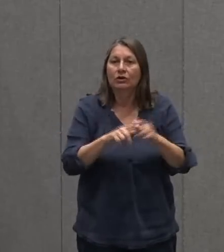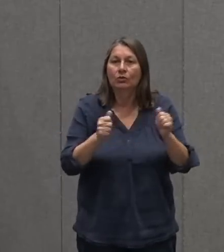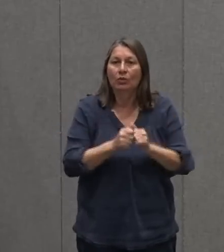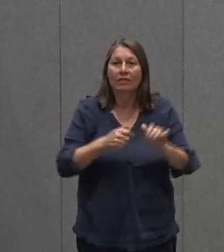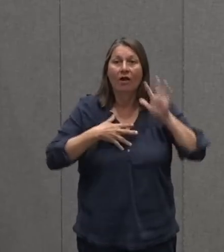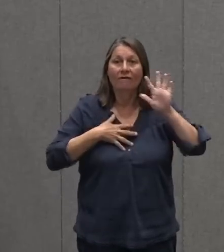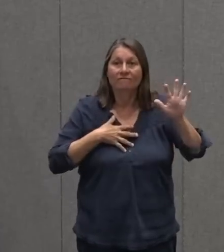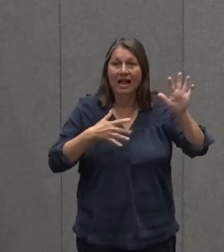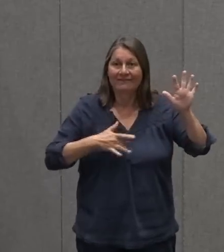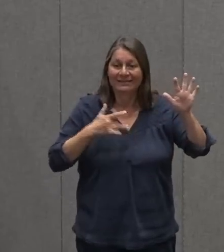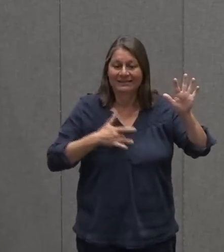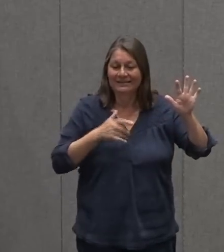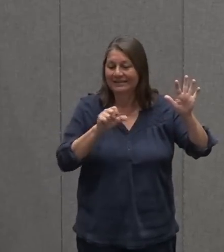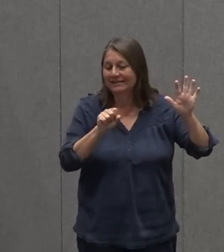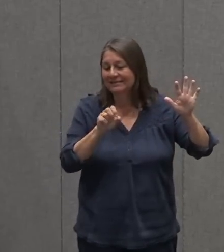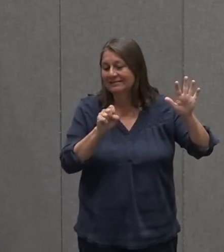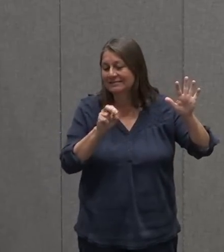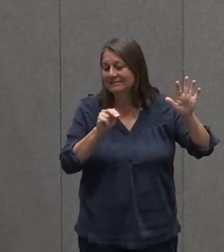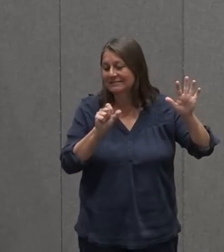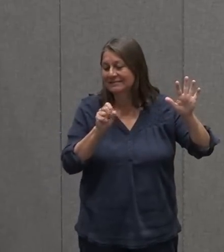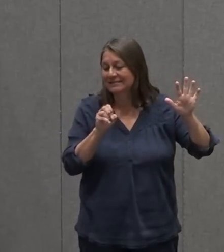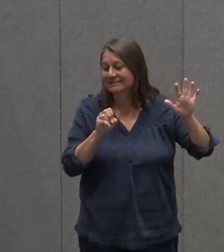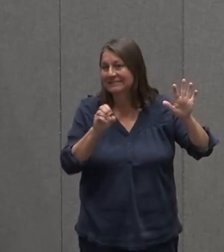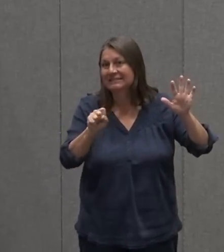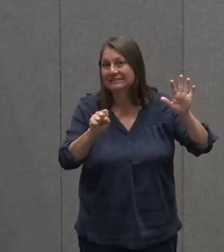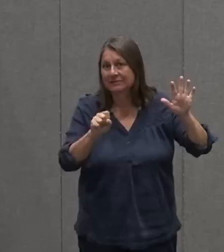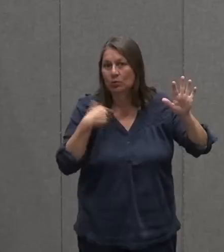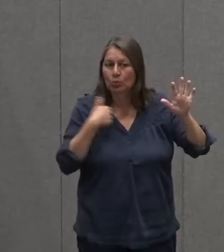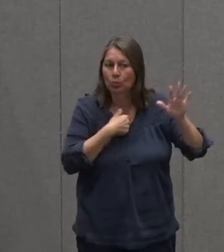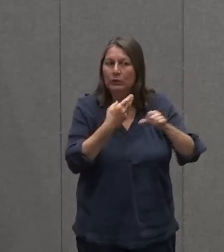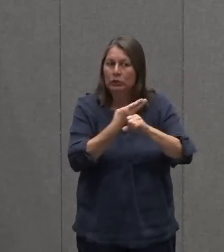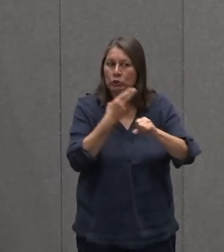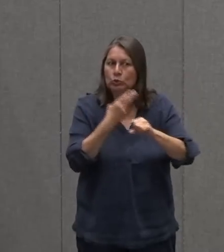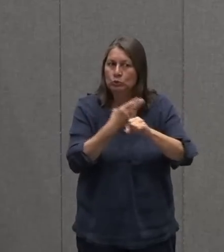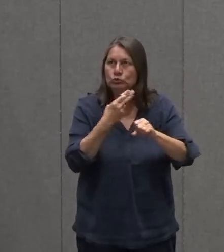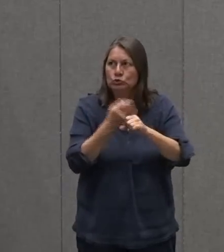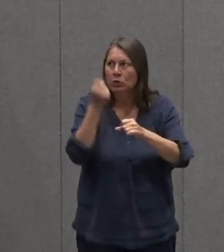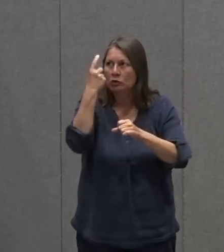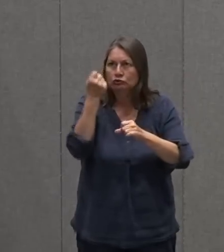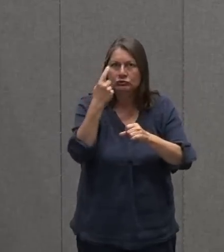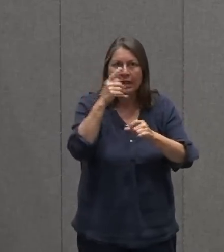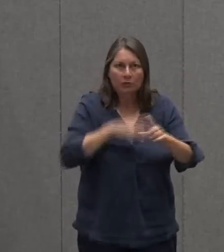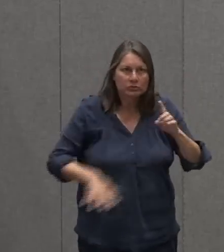in order to make sense of what's going on around us. So five senses review.